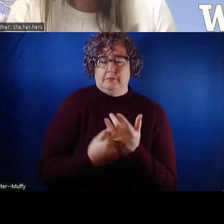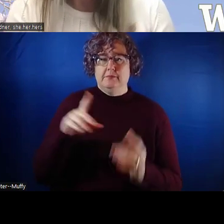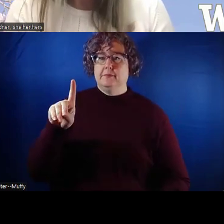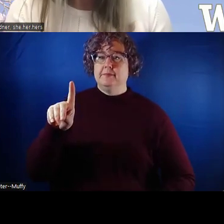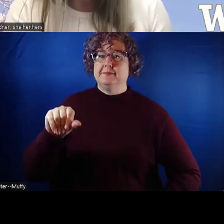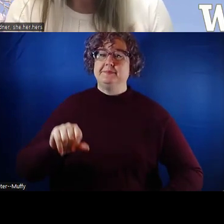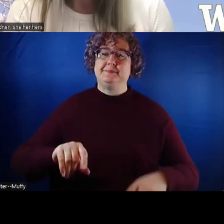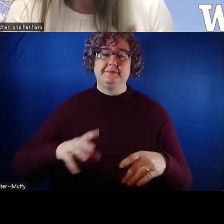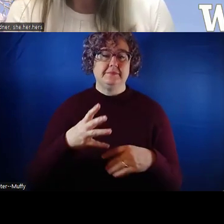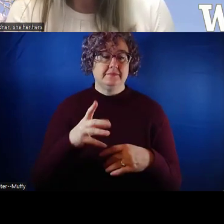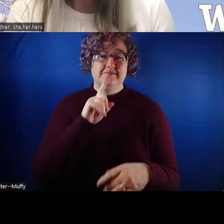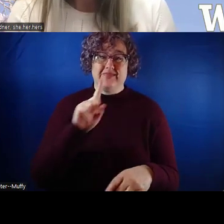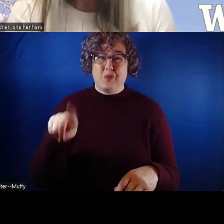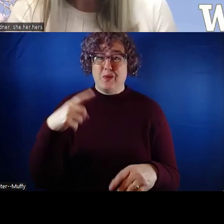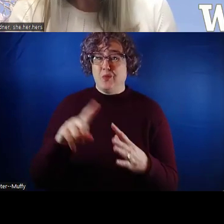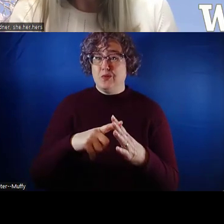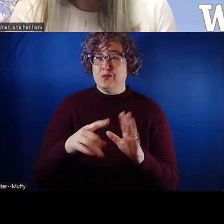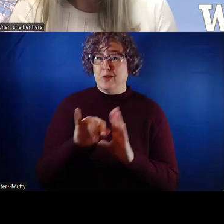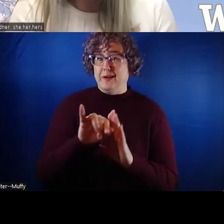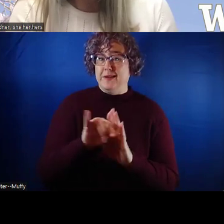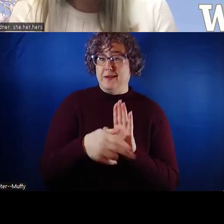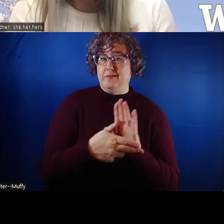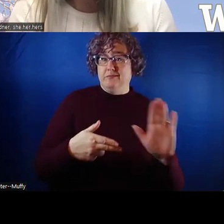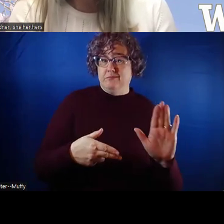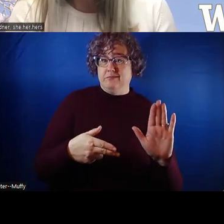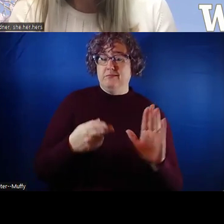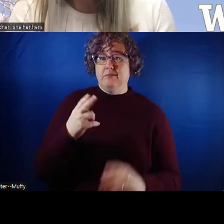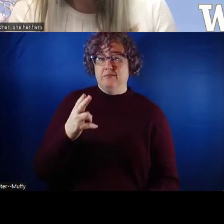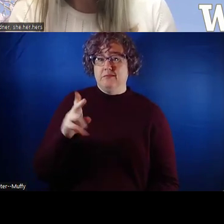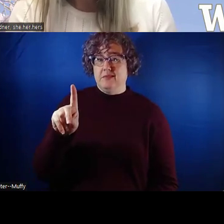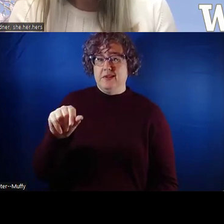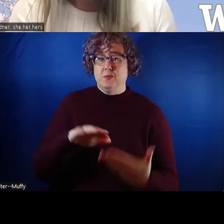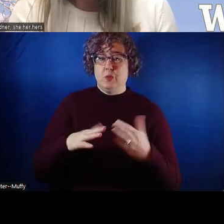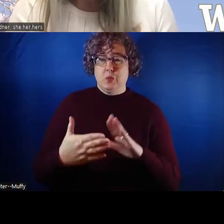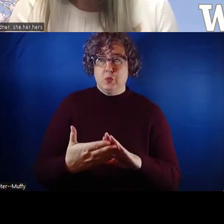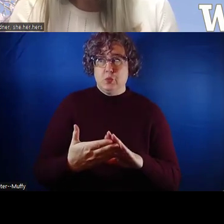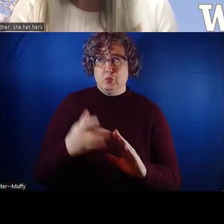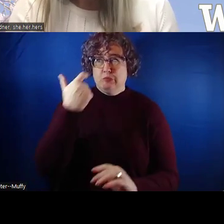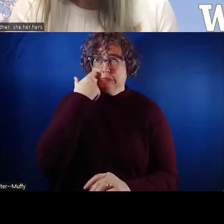and really only started identifying as part of the disability community a few years ago,